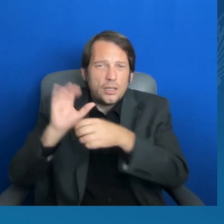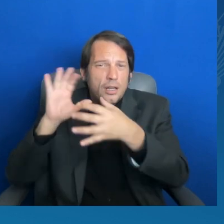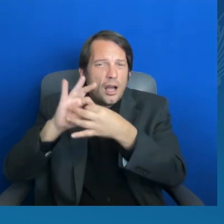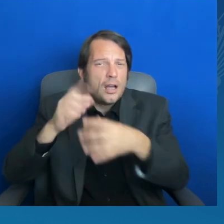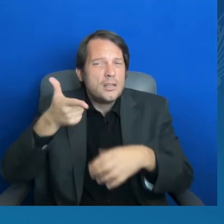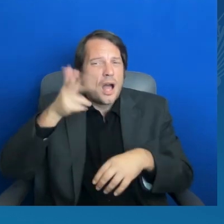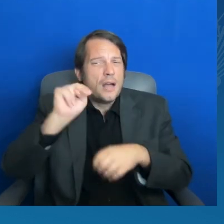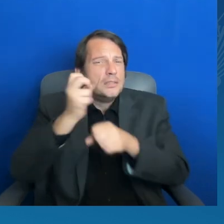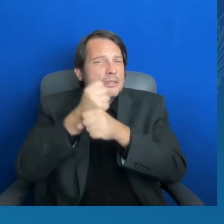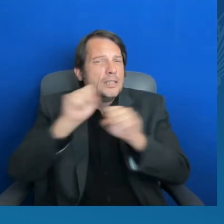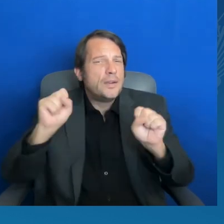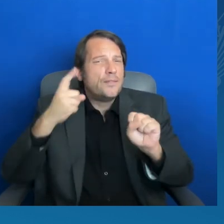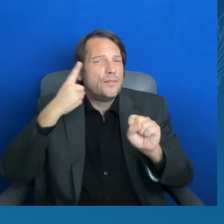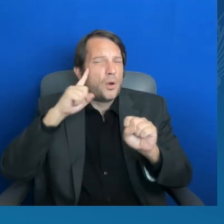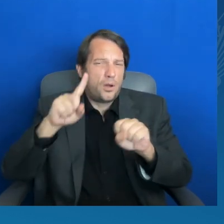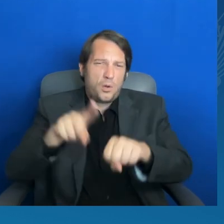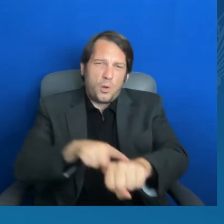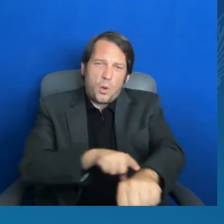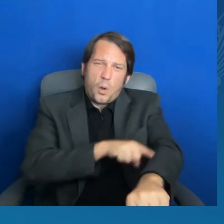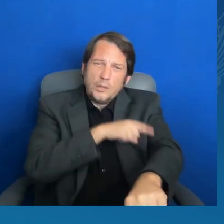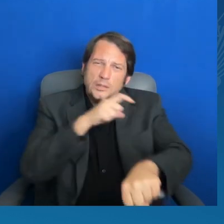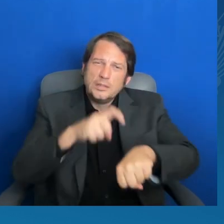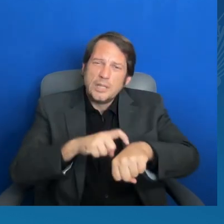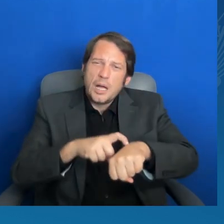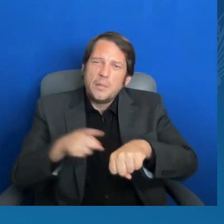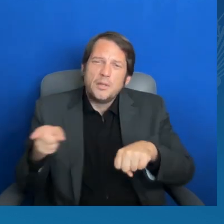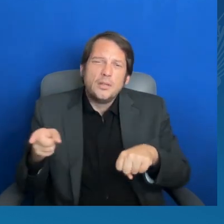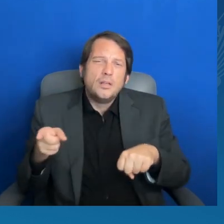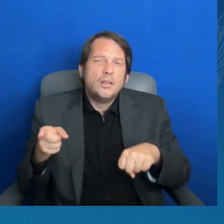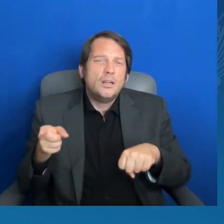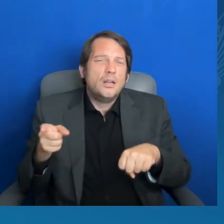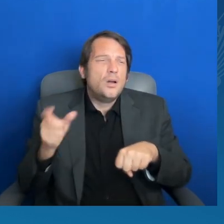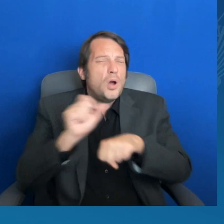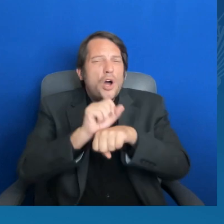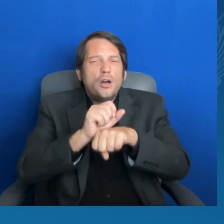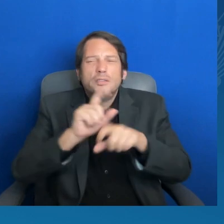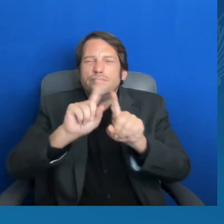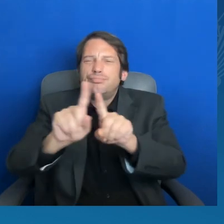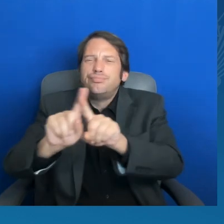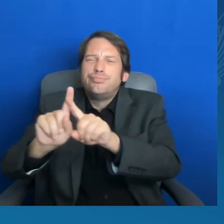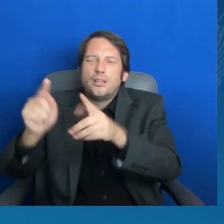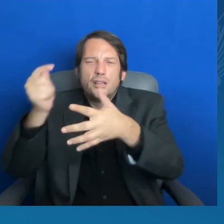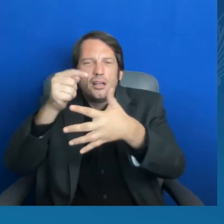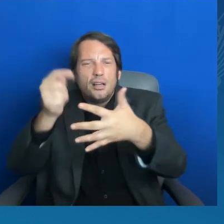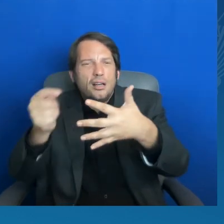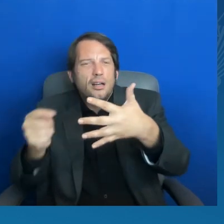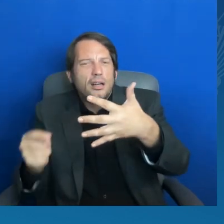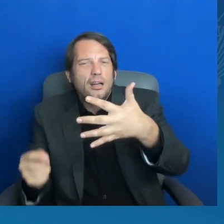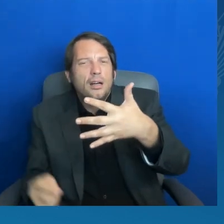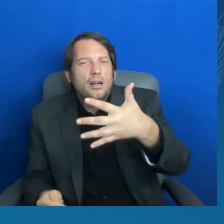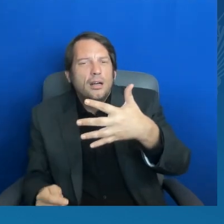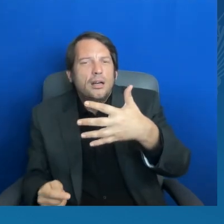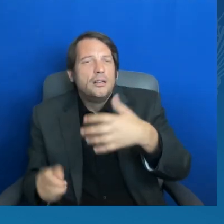The right to be safe is a civic right. The Vice President: A civil right. Mr. George: Civil right. The Vice President: I do believe that. Mr. George: Is it -- and that's an amazing phrase. The Vice President: Yeah. Mr. George: So I'm --